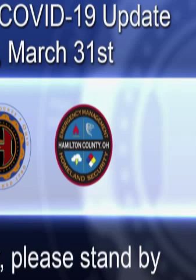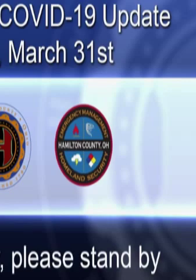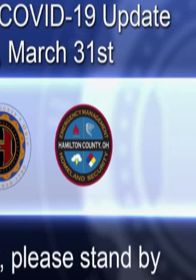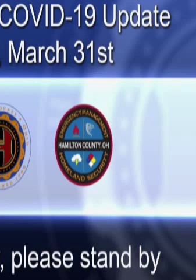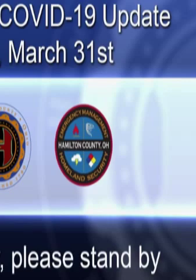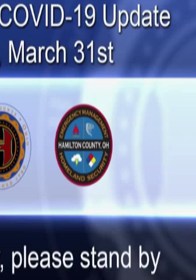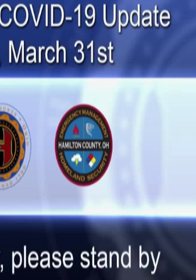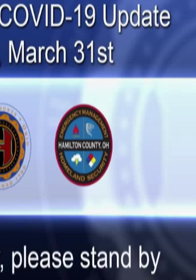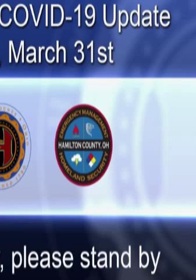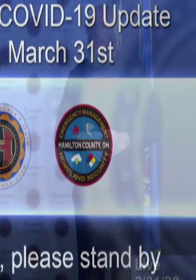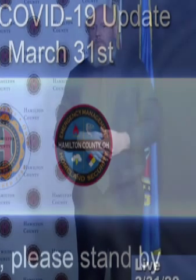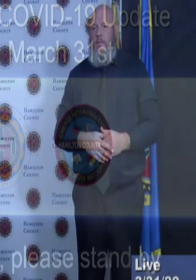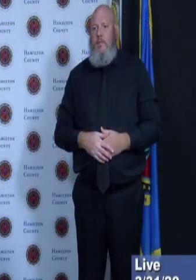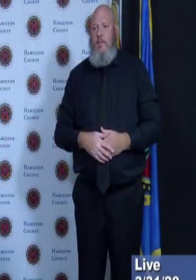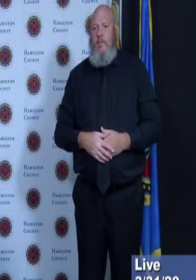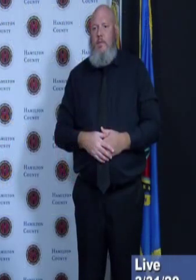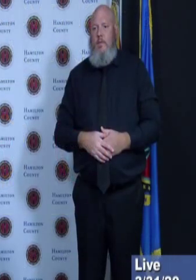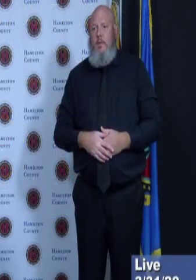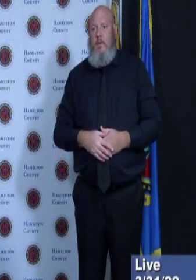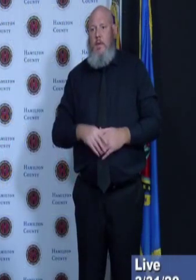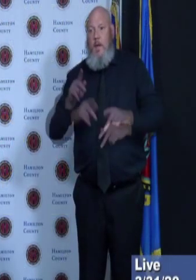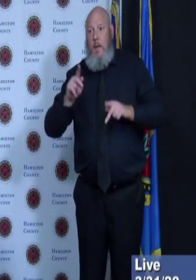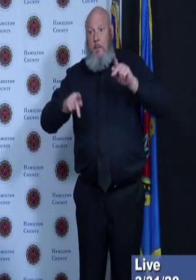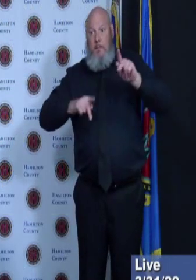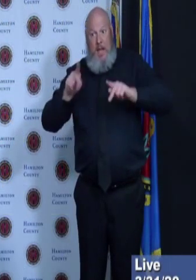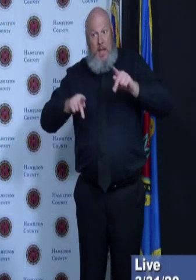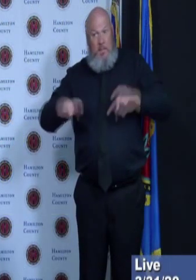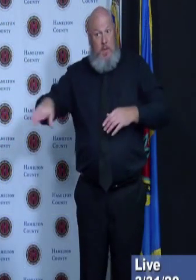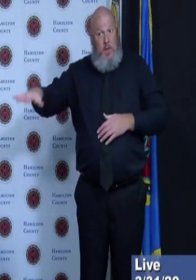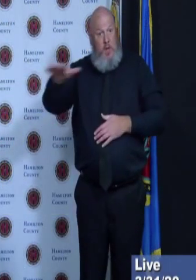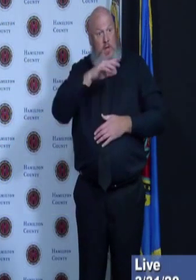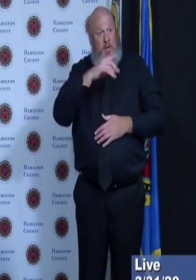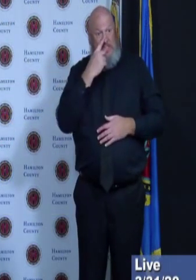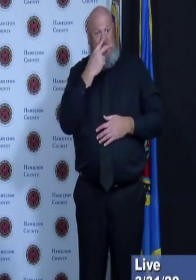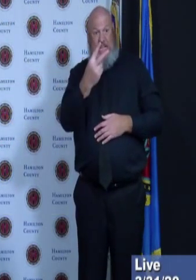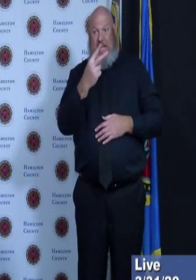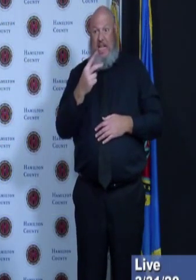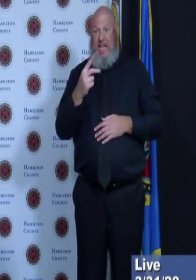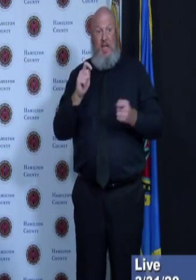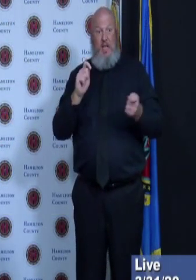services because we're trying to do as much as we can online or over the phone